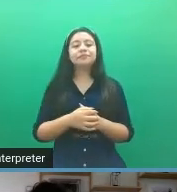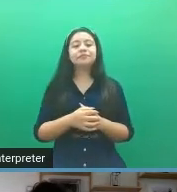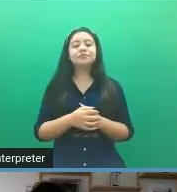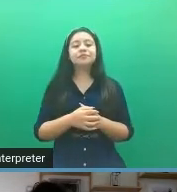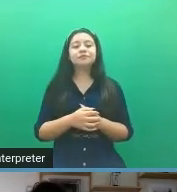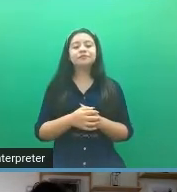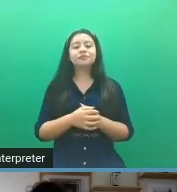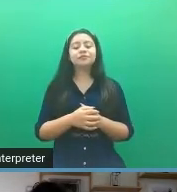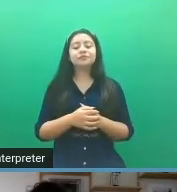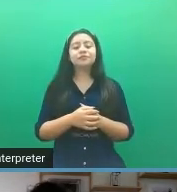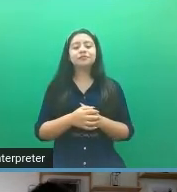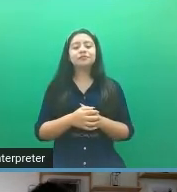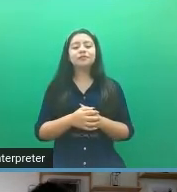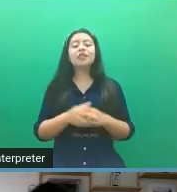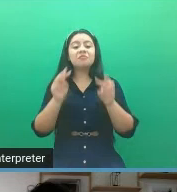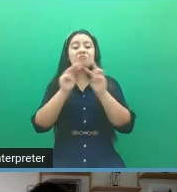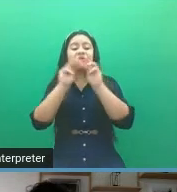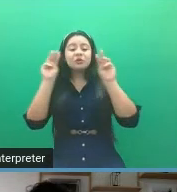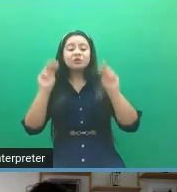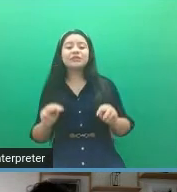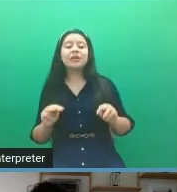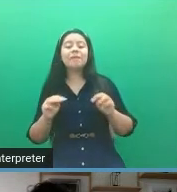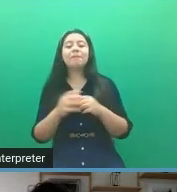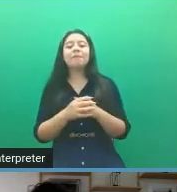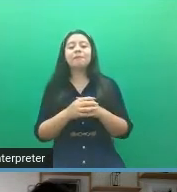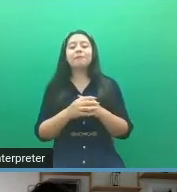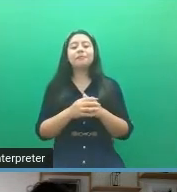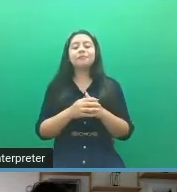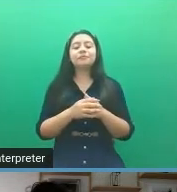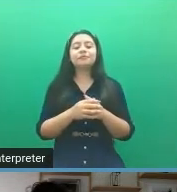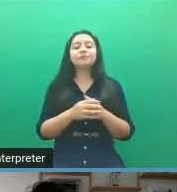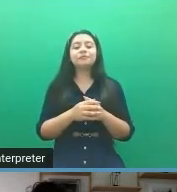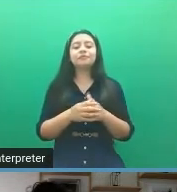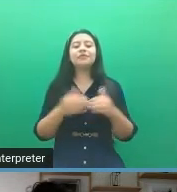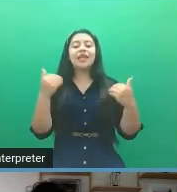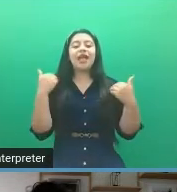Corning Museum of Glass, they have the artifact labels for all of the objects on their website and